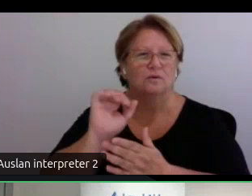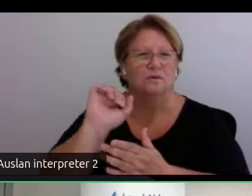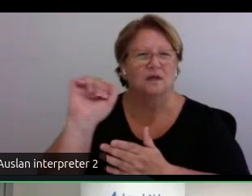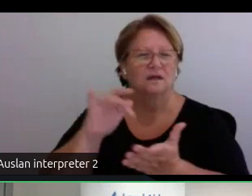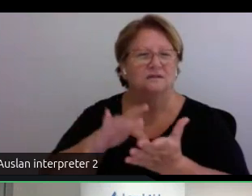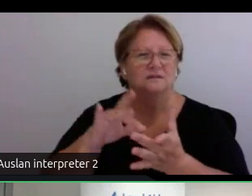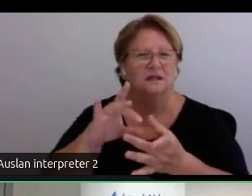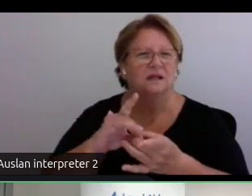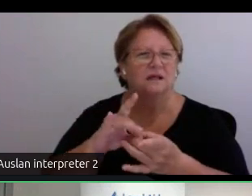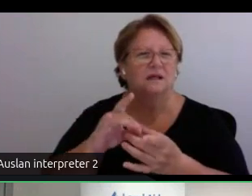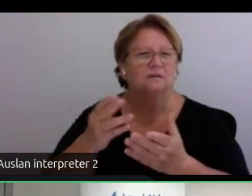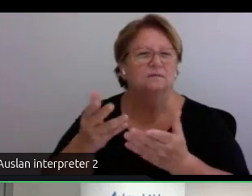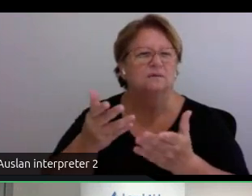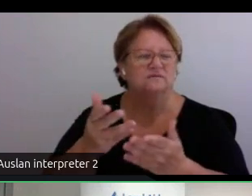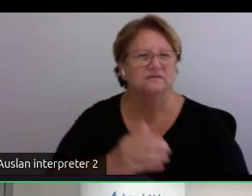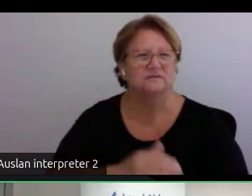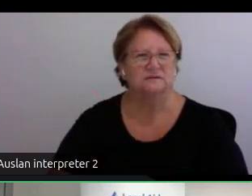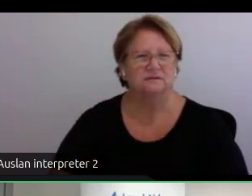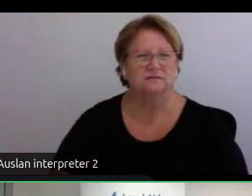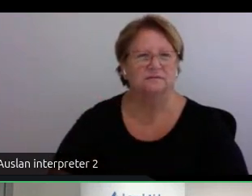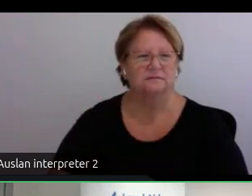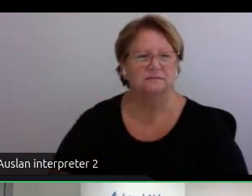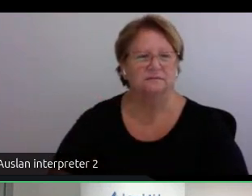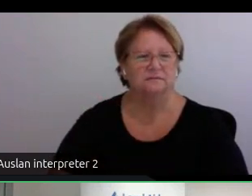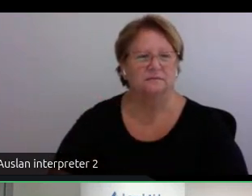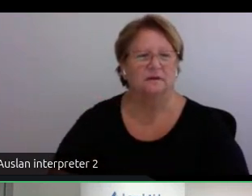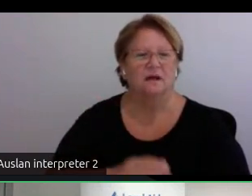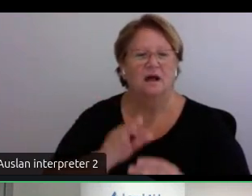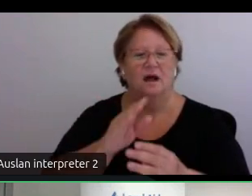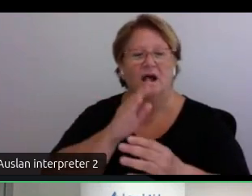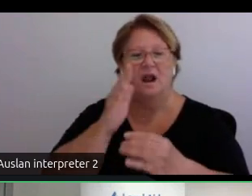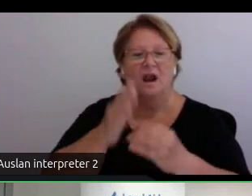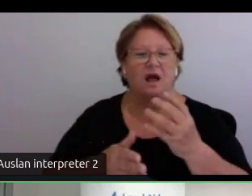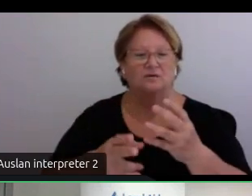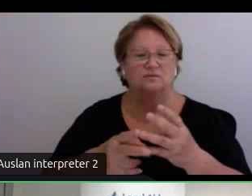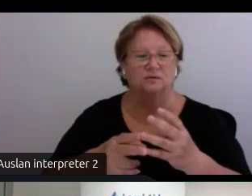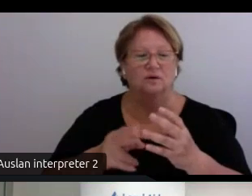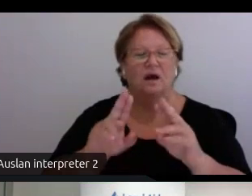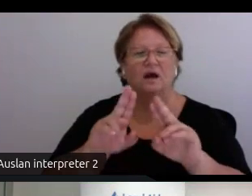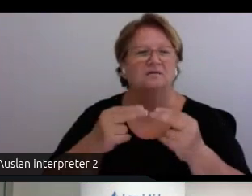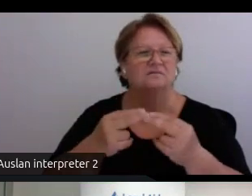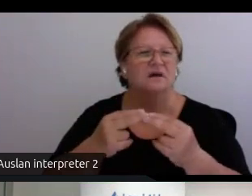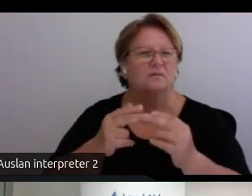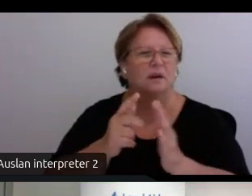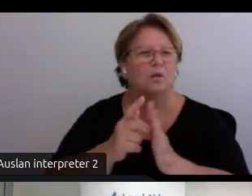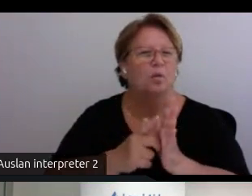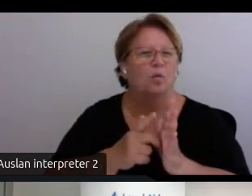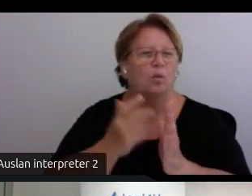services um and then finally the last two there are always going to be family law issues following